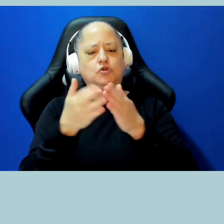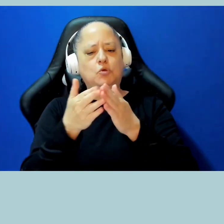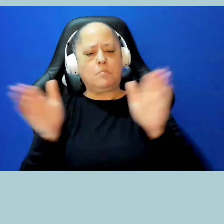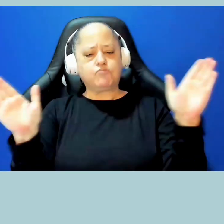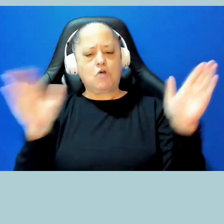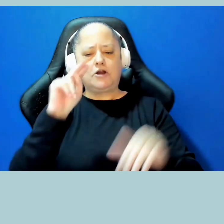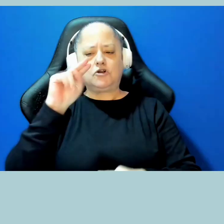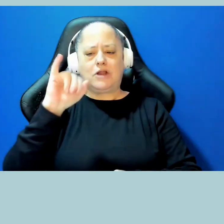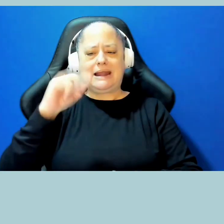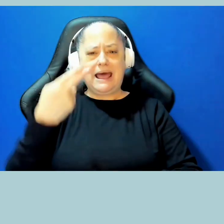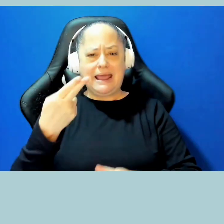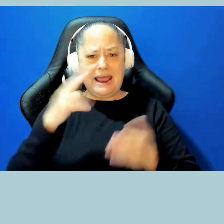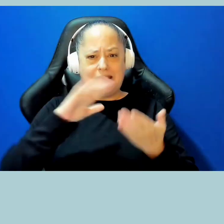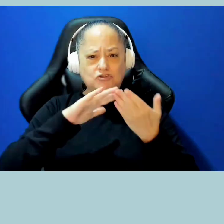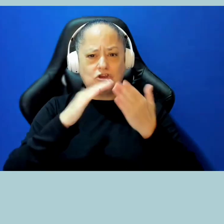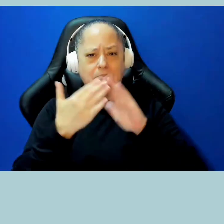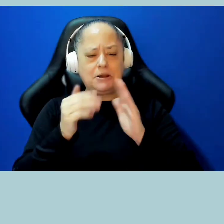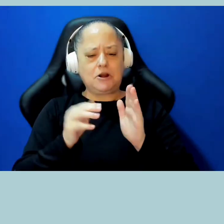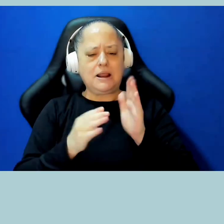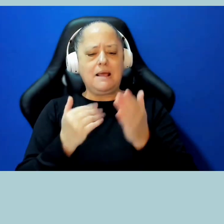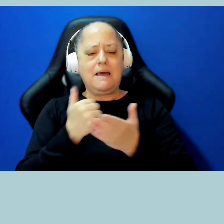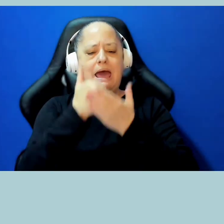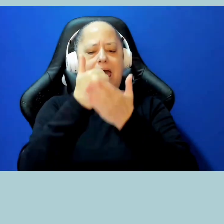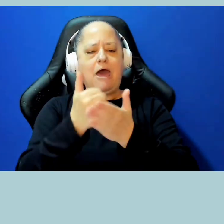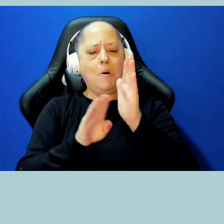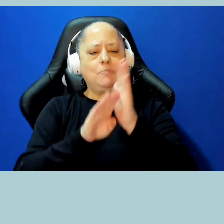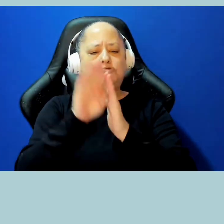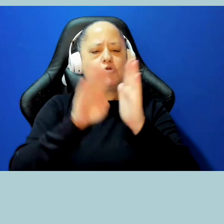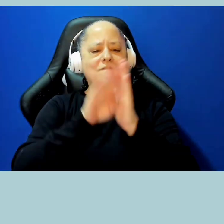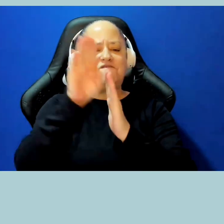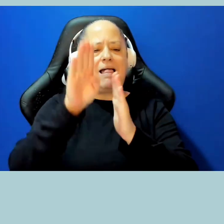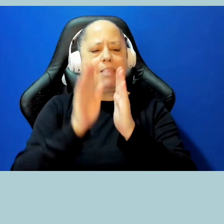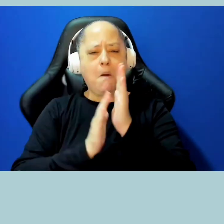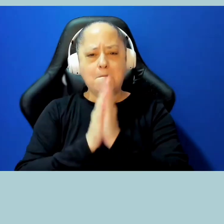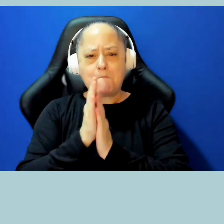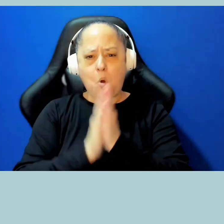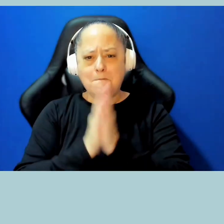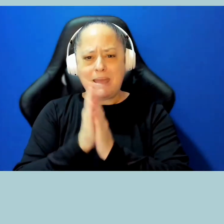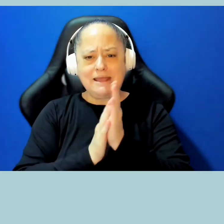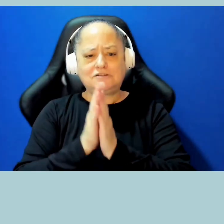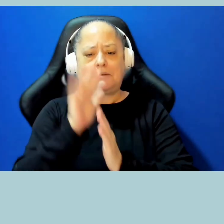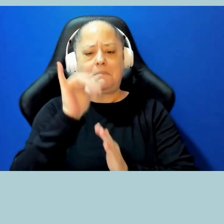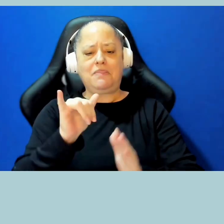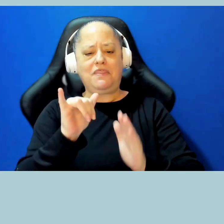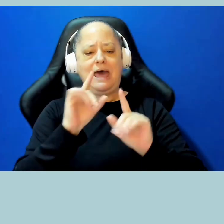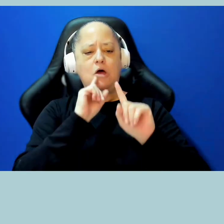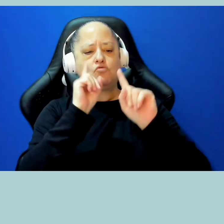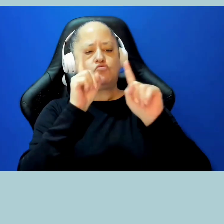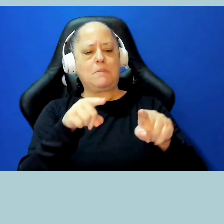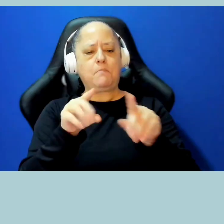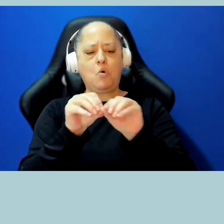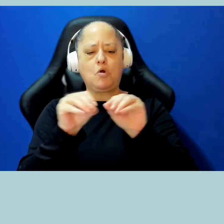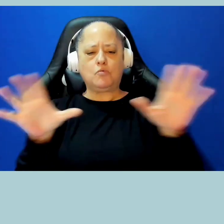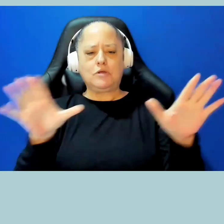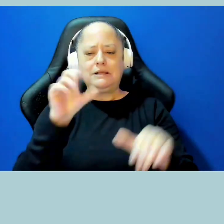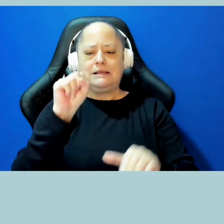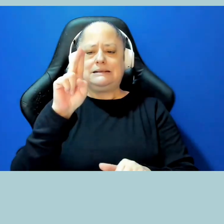and that helped develop momentum and so as that report was released and the subgroup disbanded you know